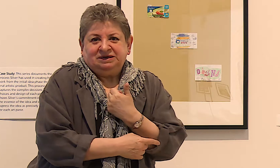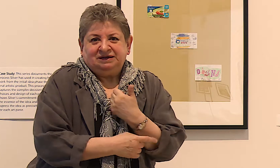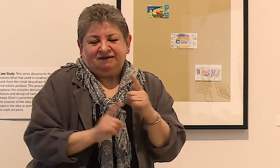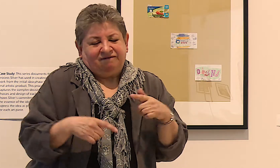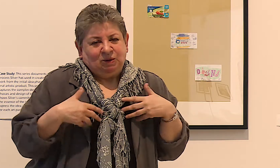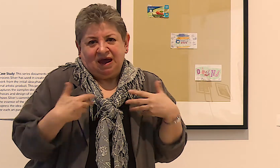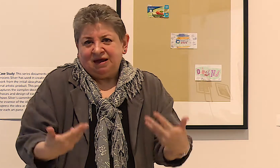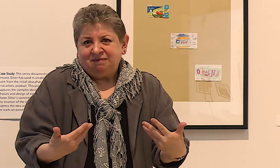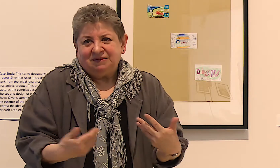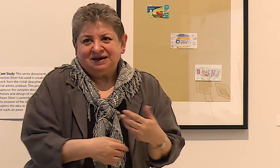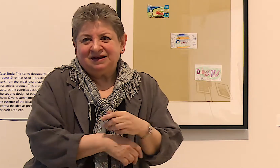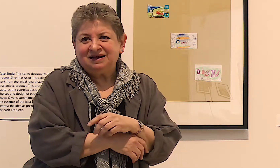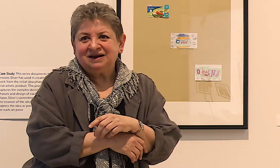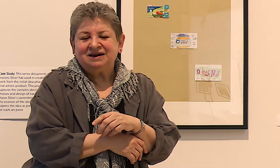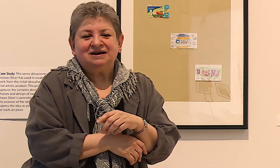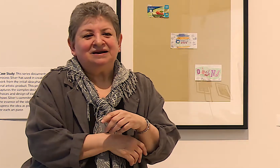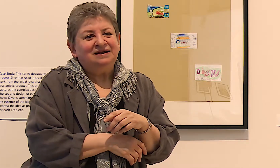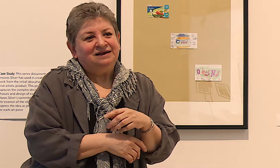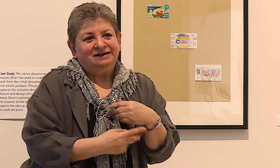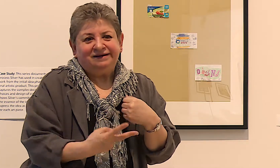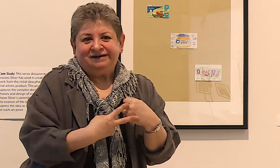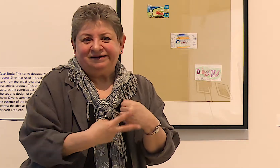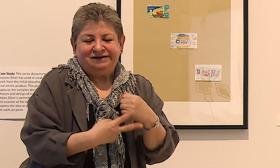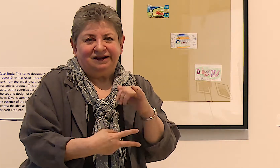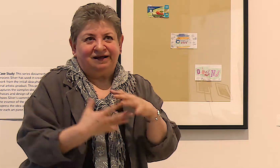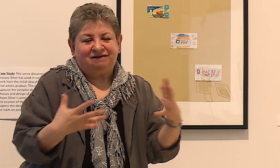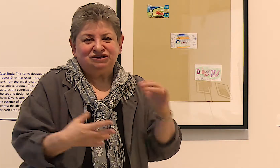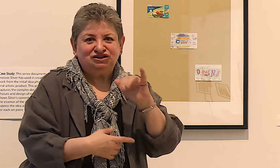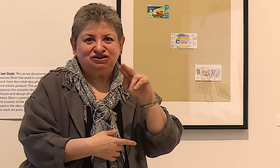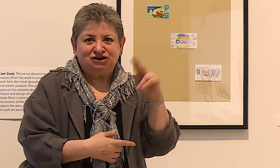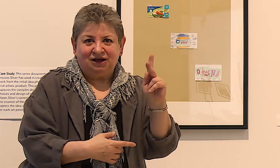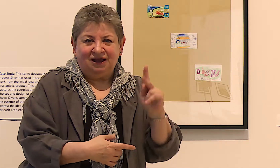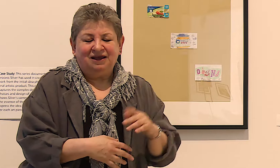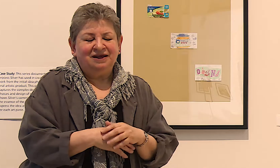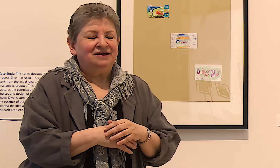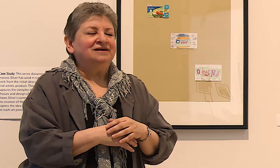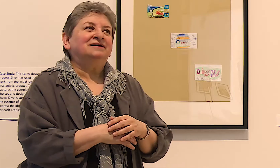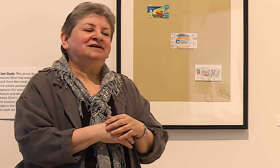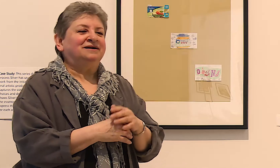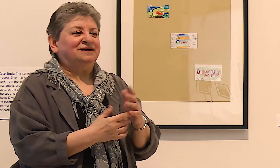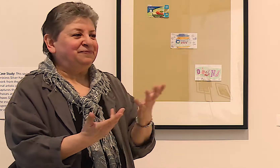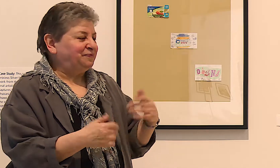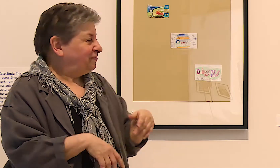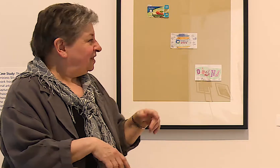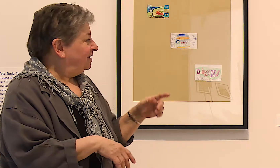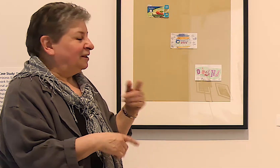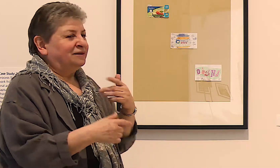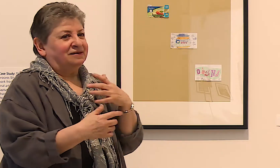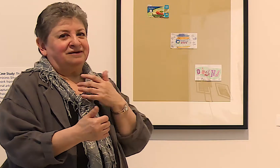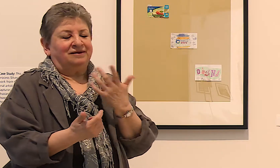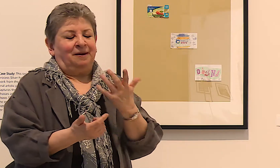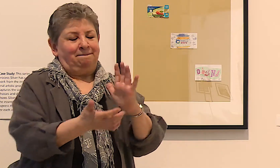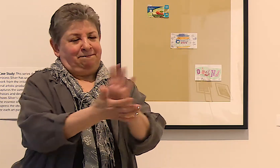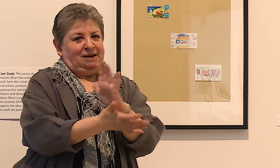I am a bit of a hoarder, I have to admit. Ha ha! I save so much, some of it junk,